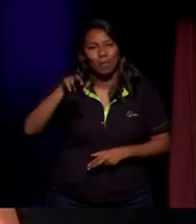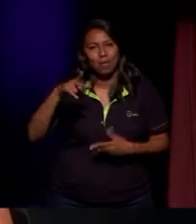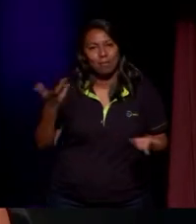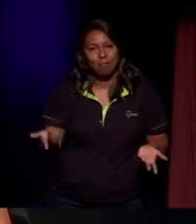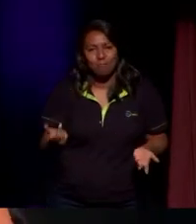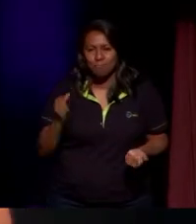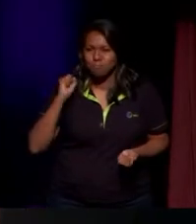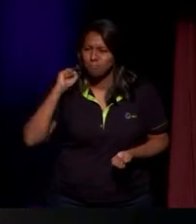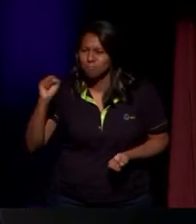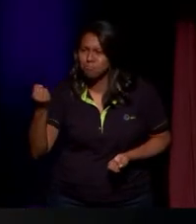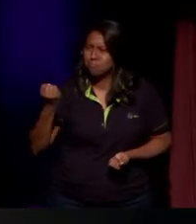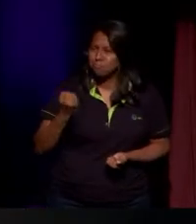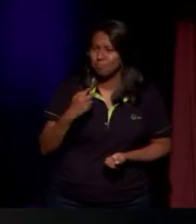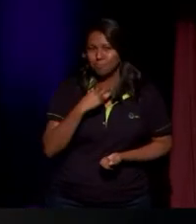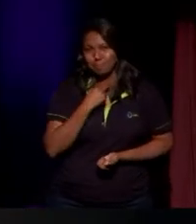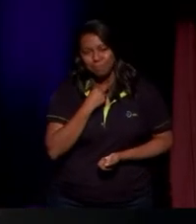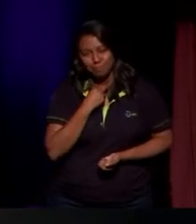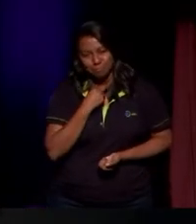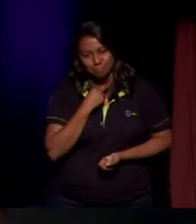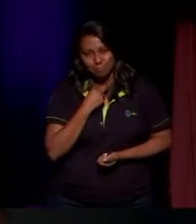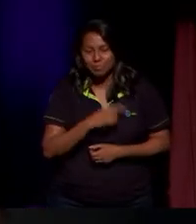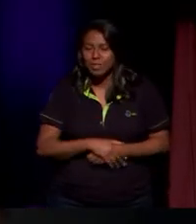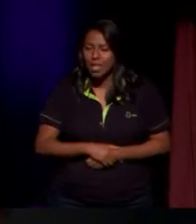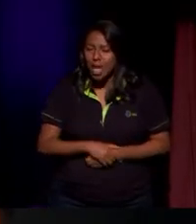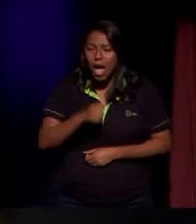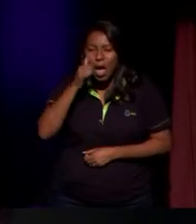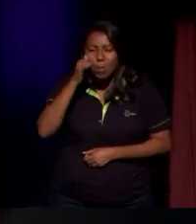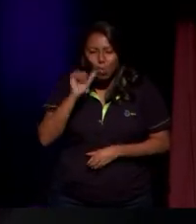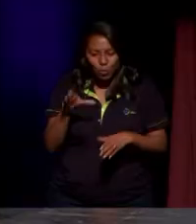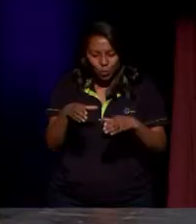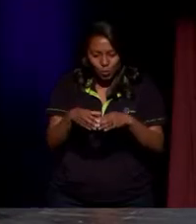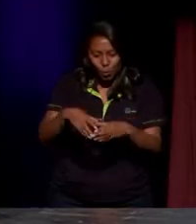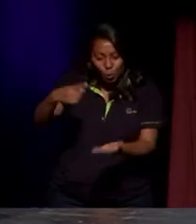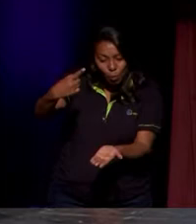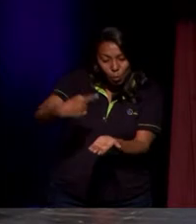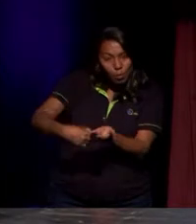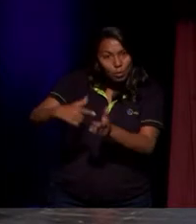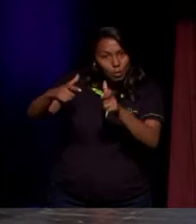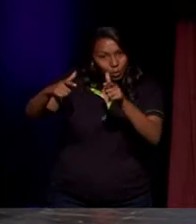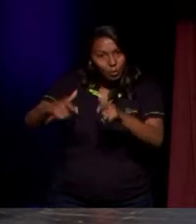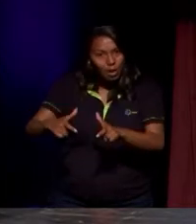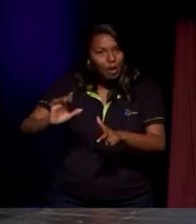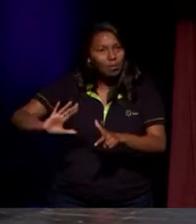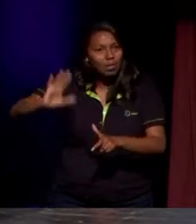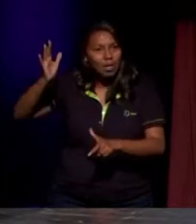The day they come and mark the place, the place is bombed,